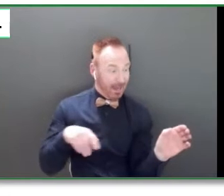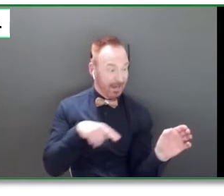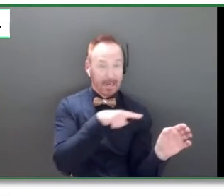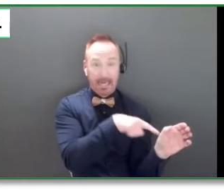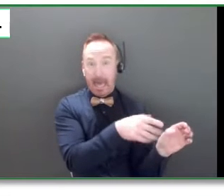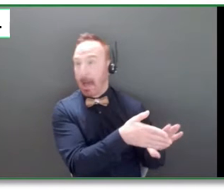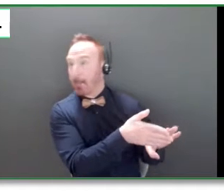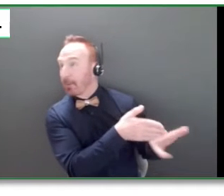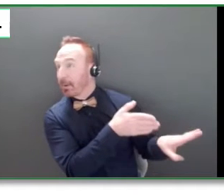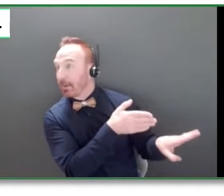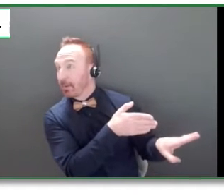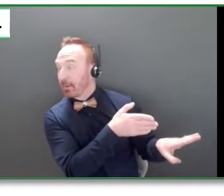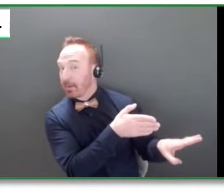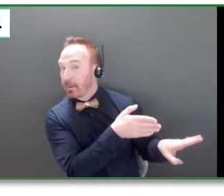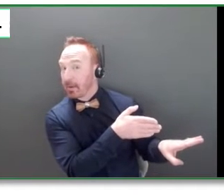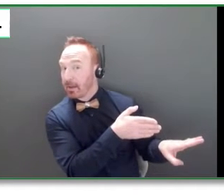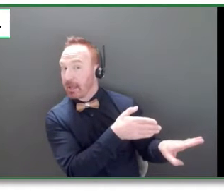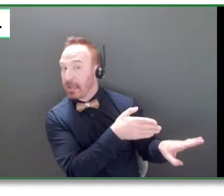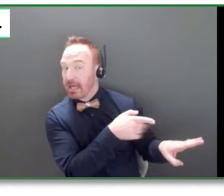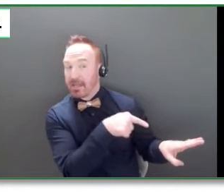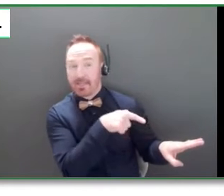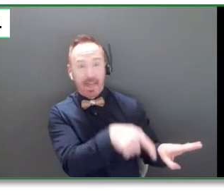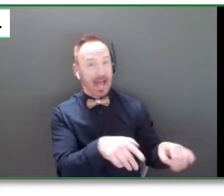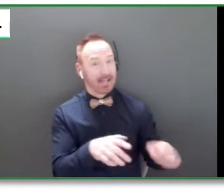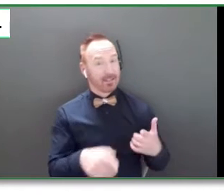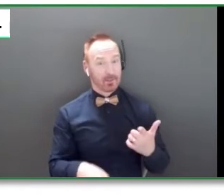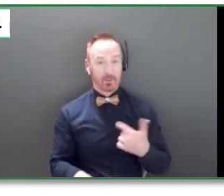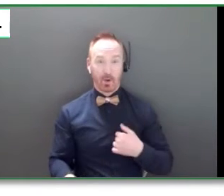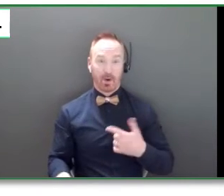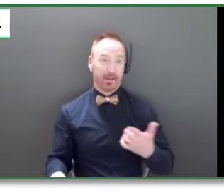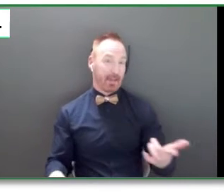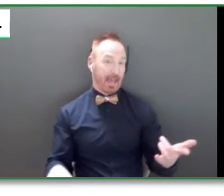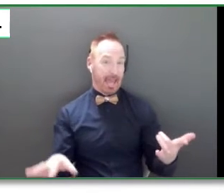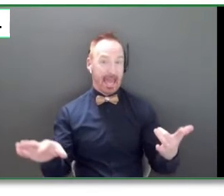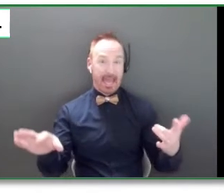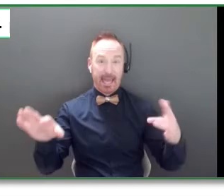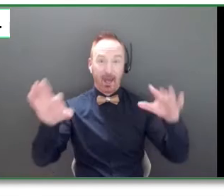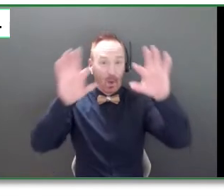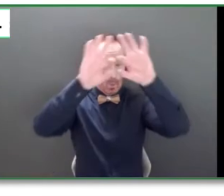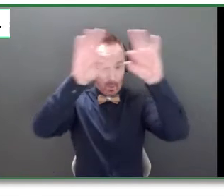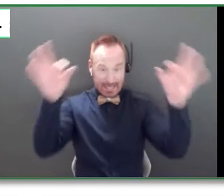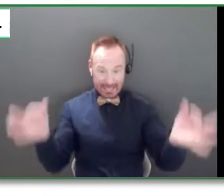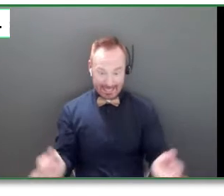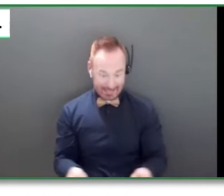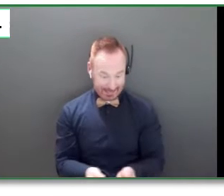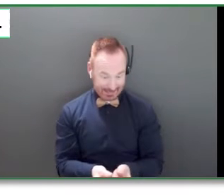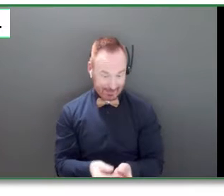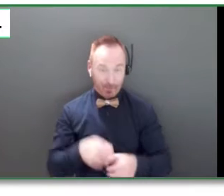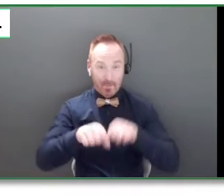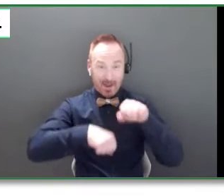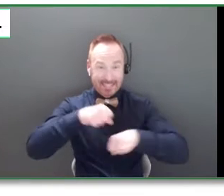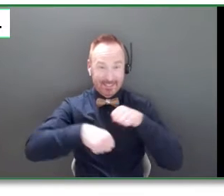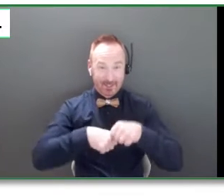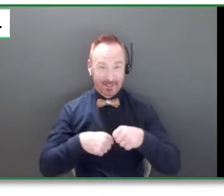it's just like a wheel with a missing spoke and those who are